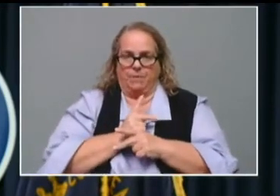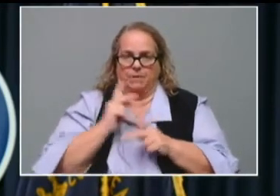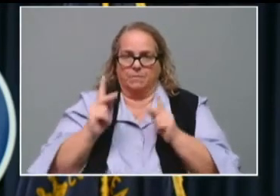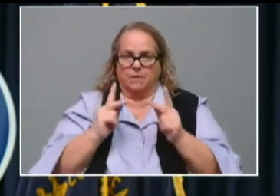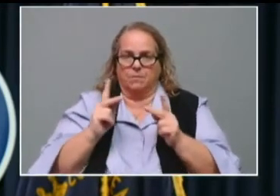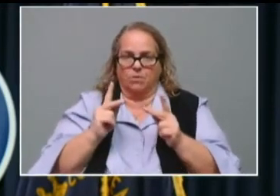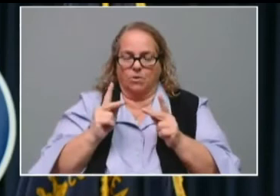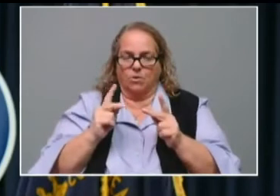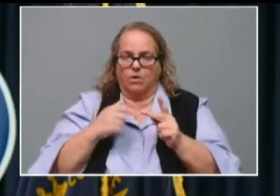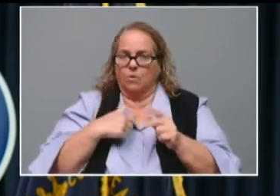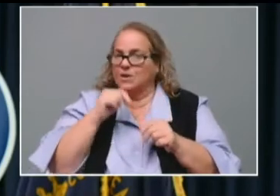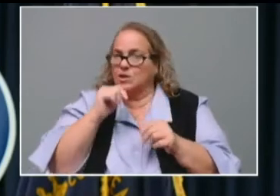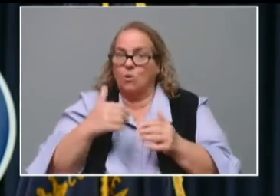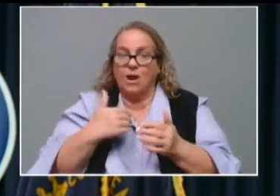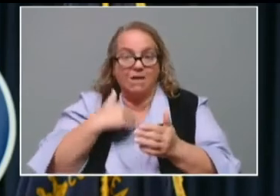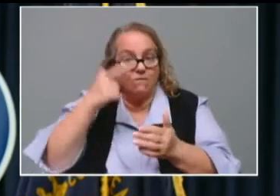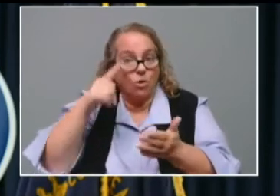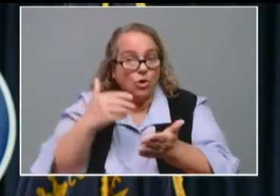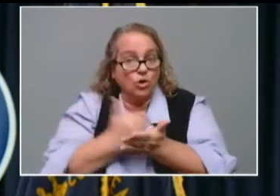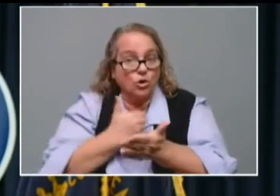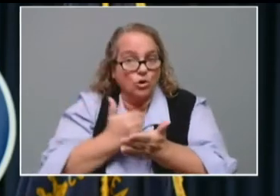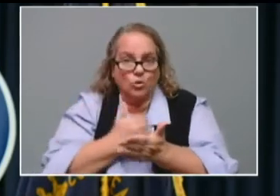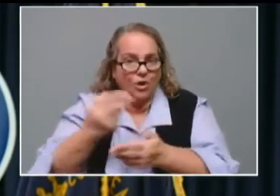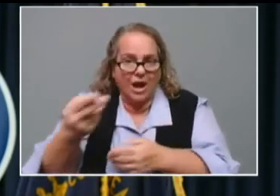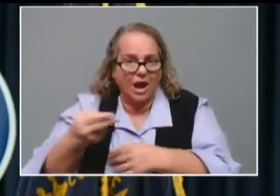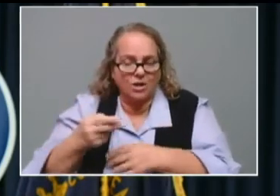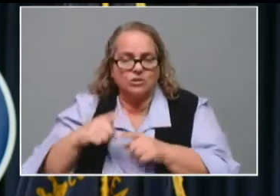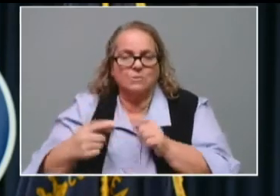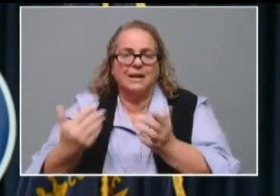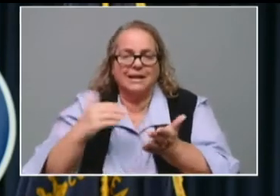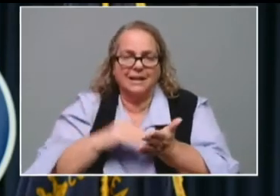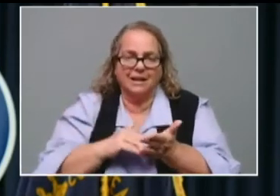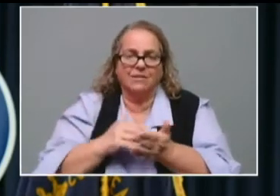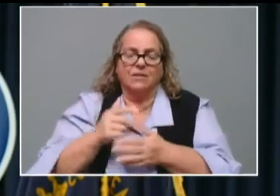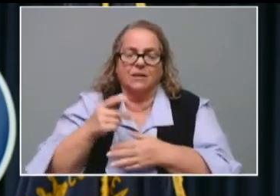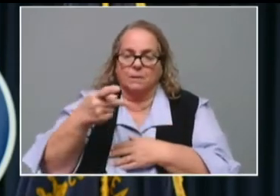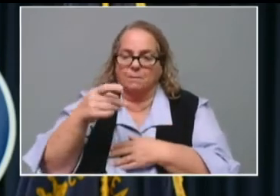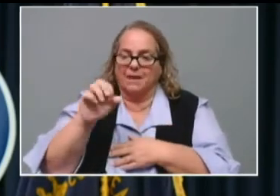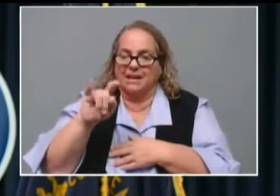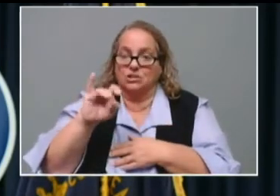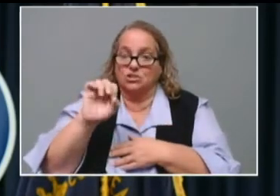hires. Now that again, the pension system has been changed. So I get why